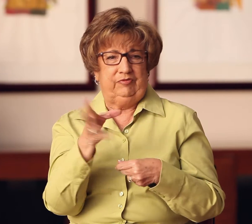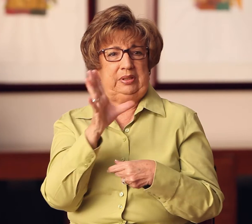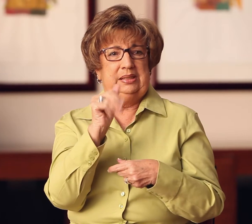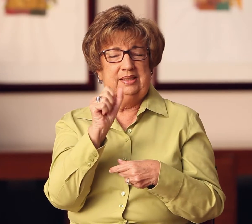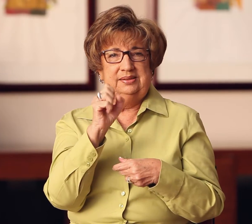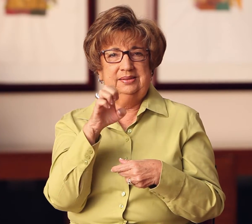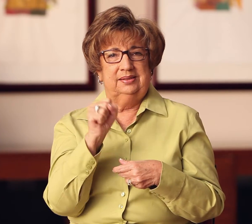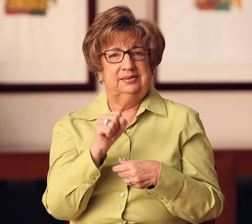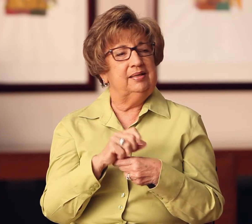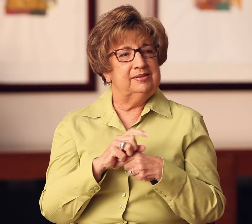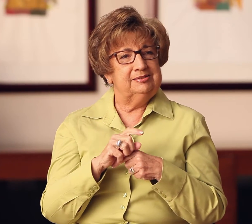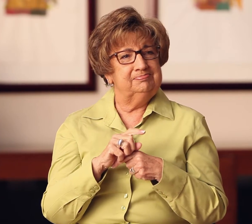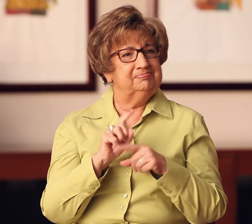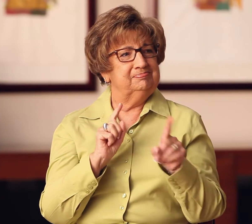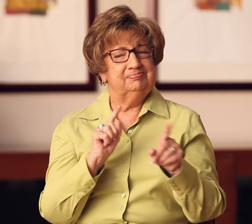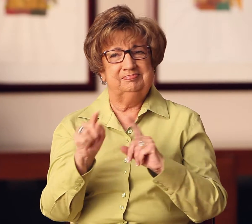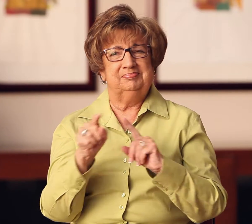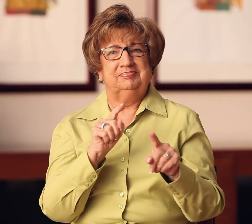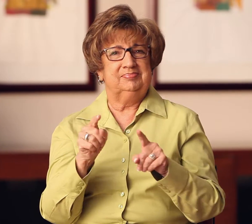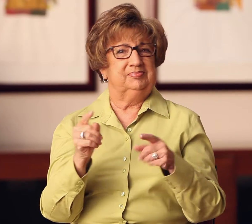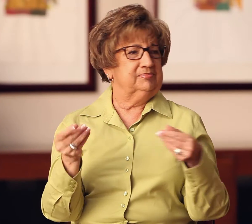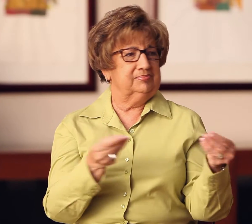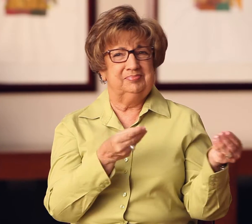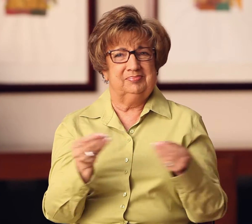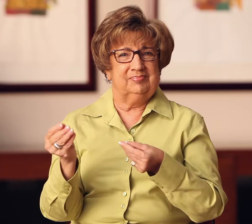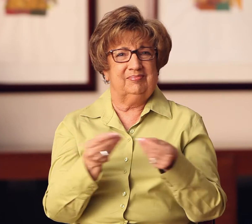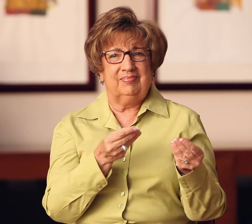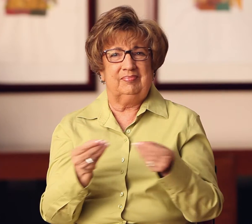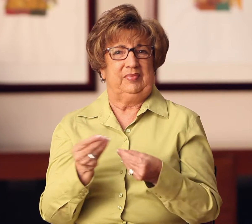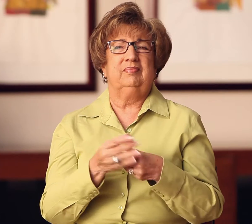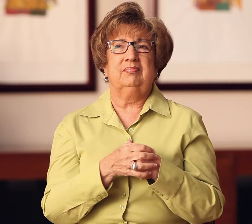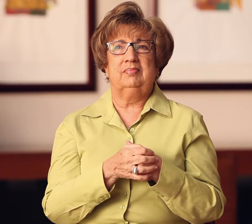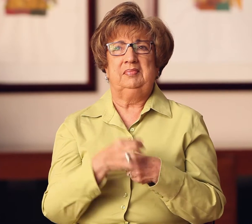I have mediated several cases. As a mediator, I'm not in the position to